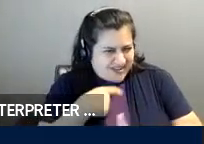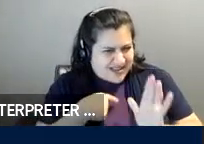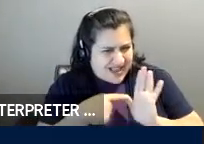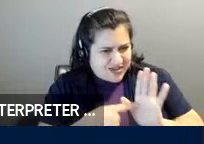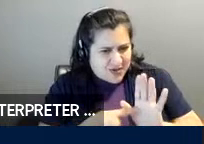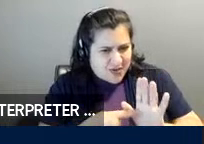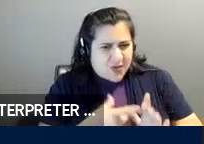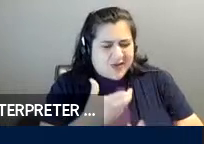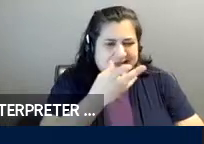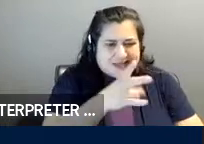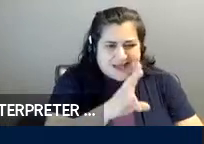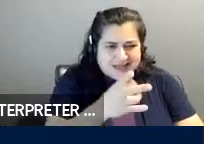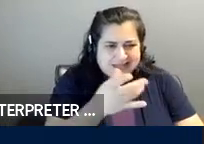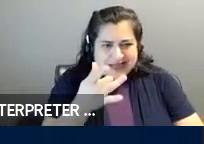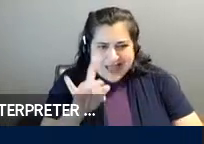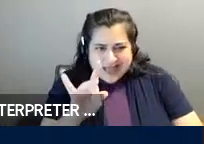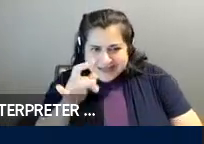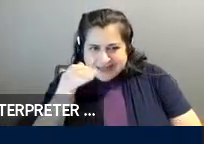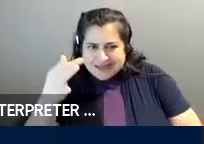19 inches.